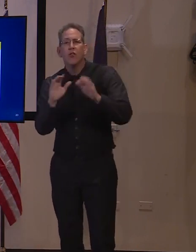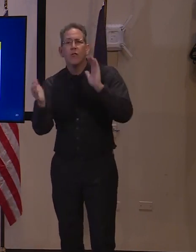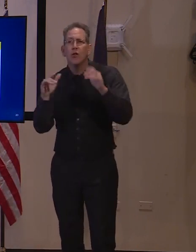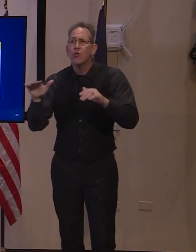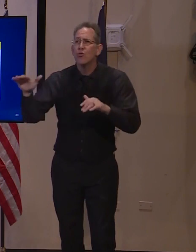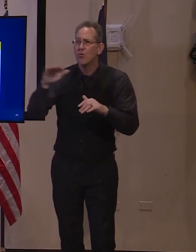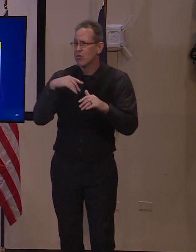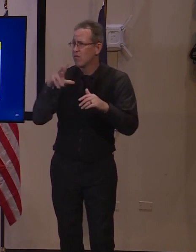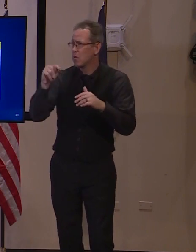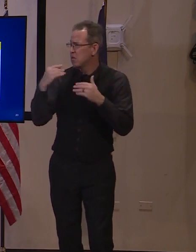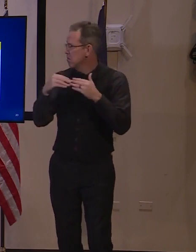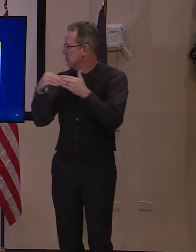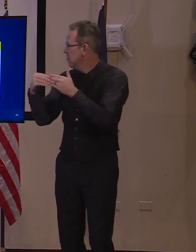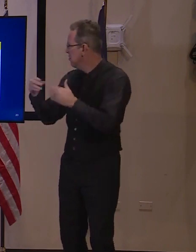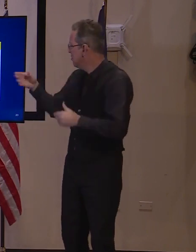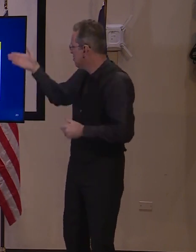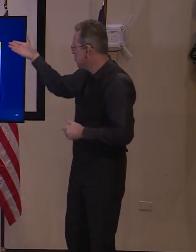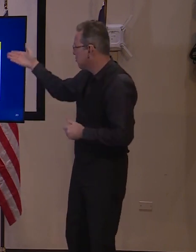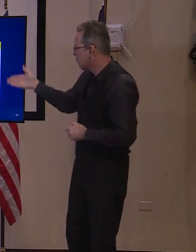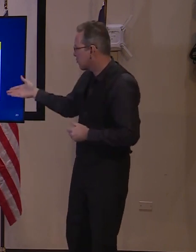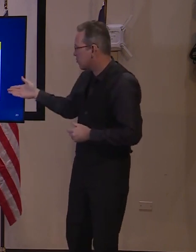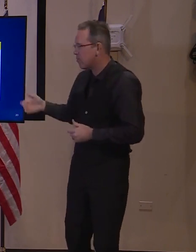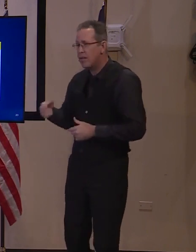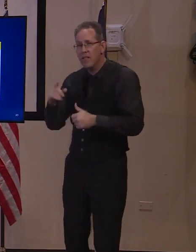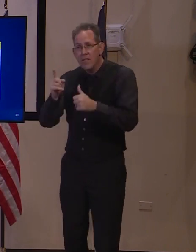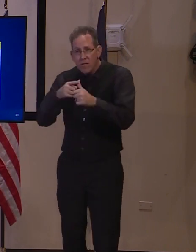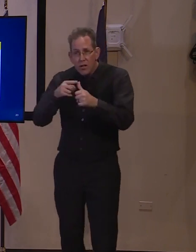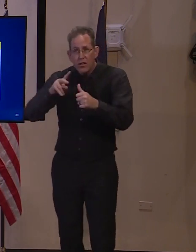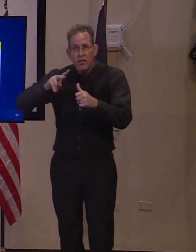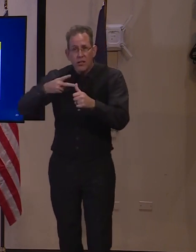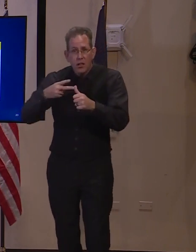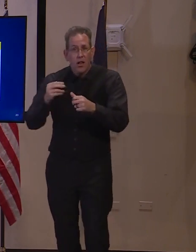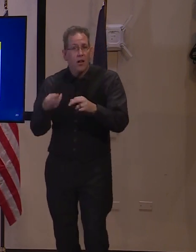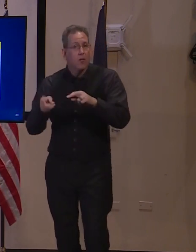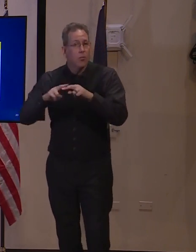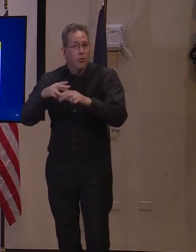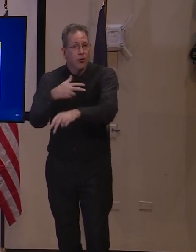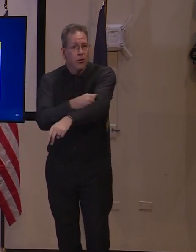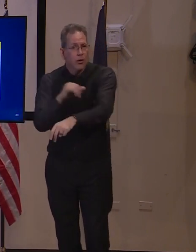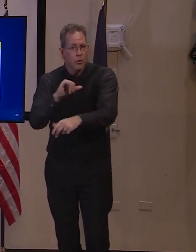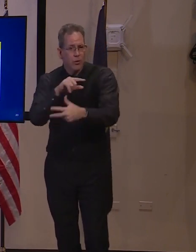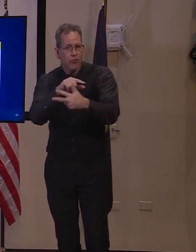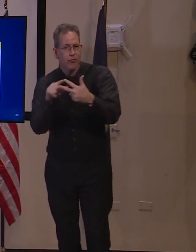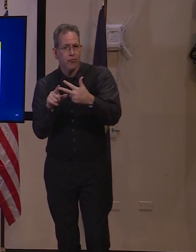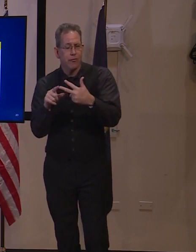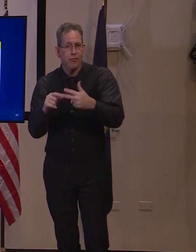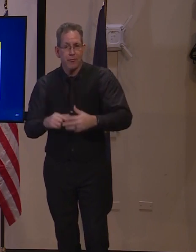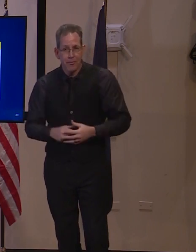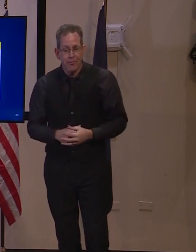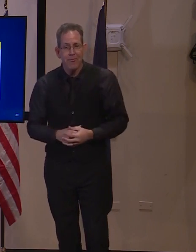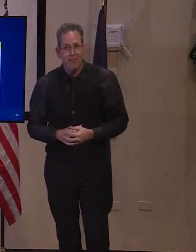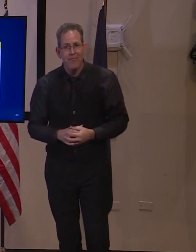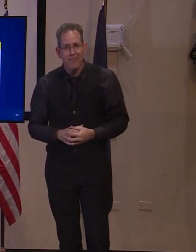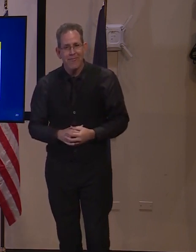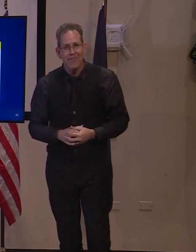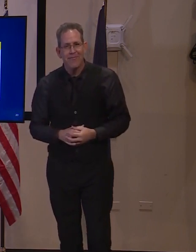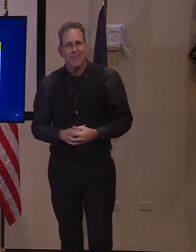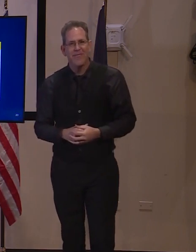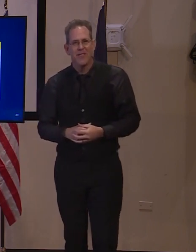the 70% of those 65 and older or fully vaccinated that have received a booster. So that's great. We're seeing that impact in the hospitalizations and our